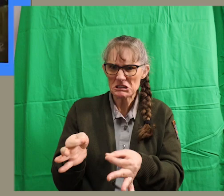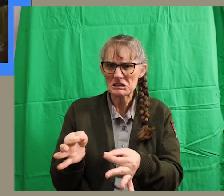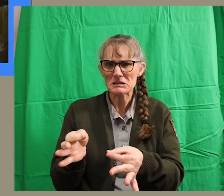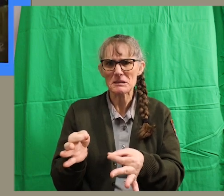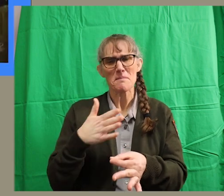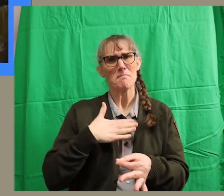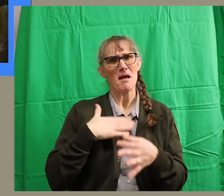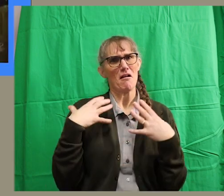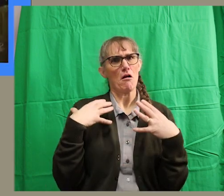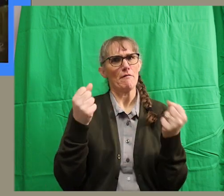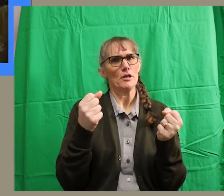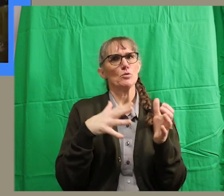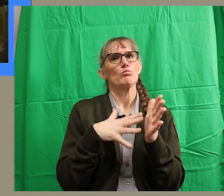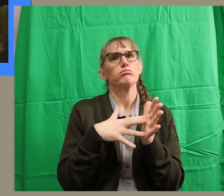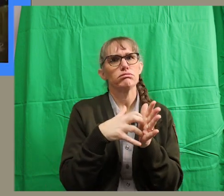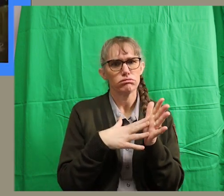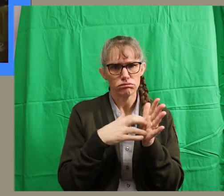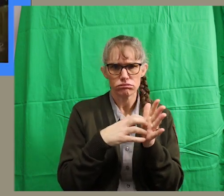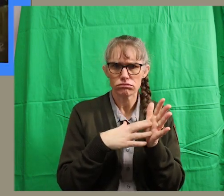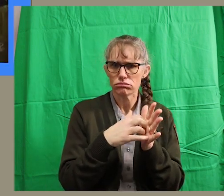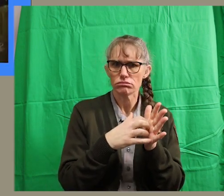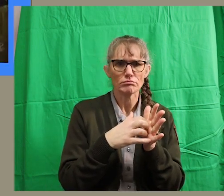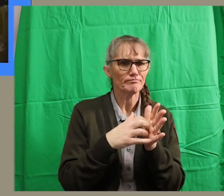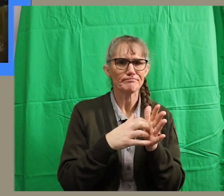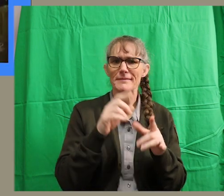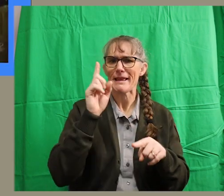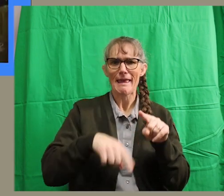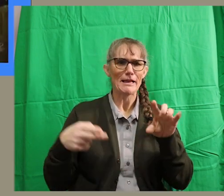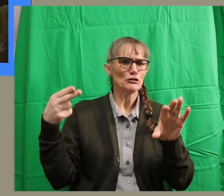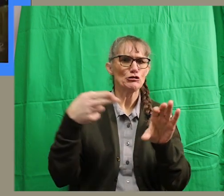I really lack the self-esteem and the confidence to pursue science